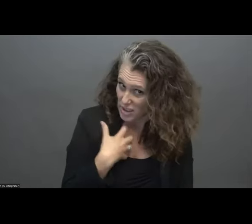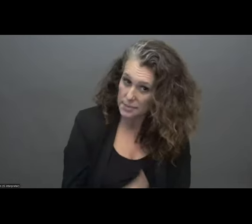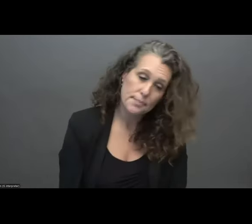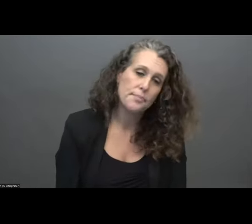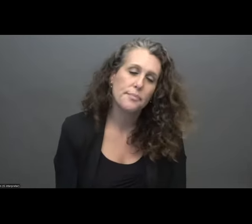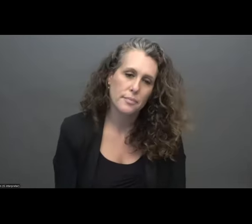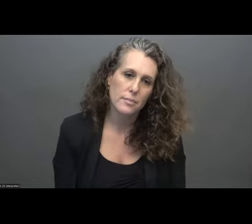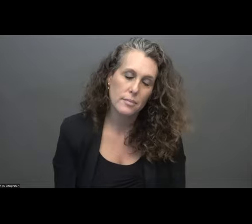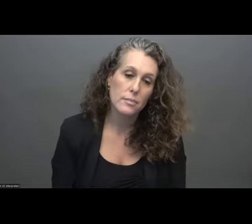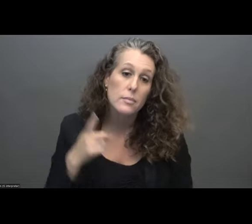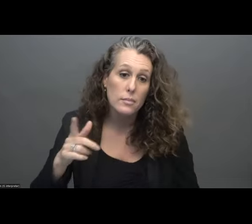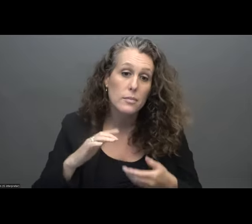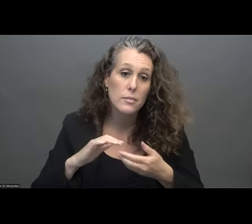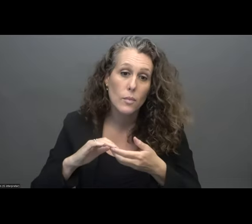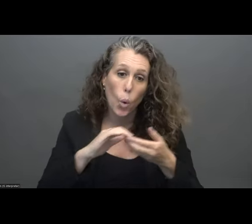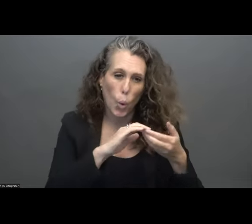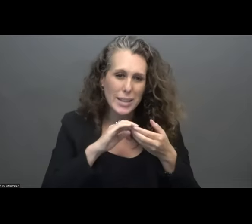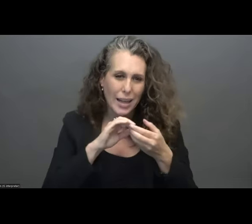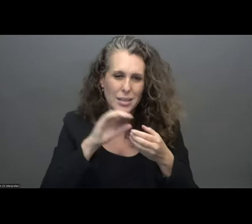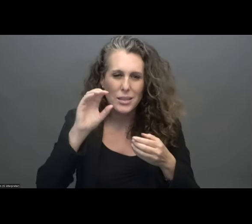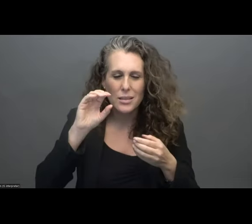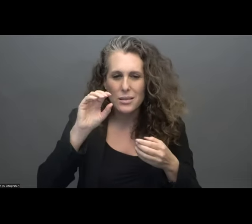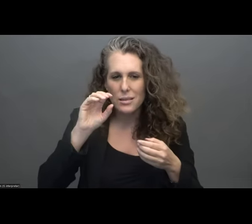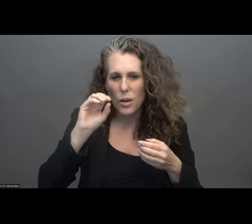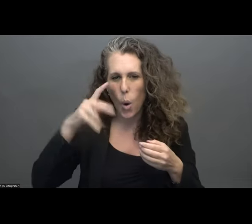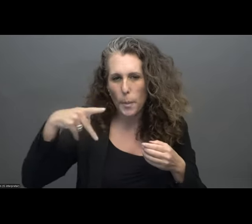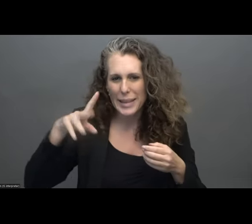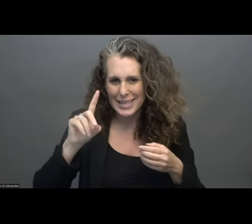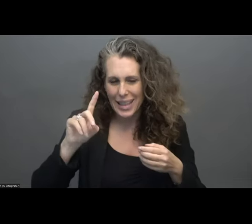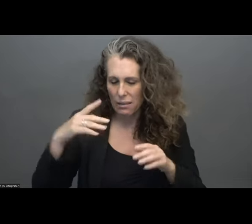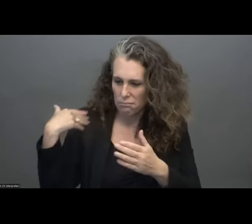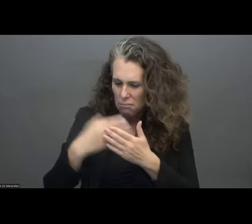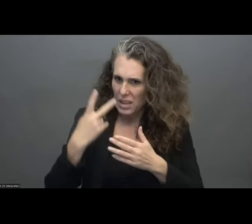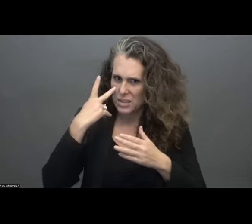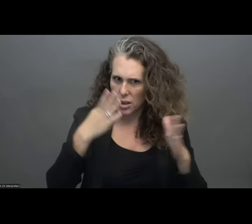of persons with disability. There has been a shift, quote, unquote, the comfort zone